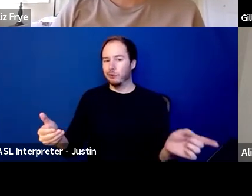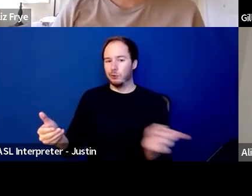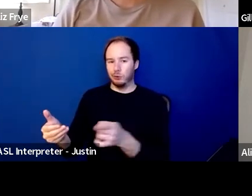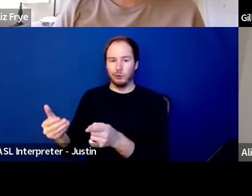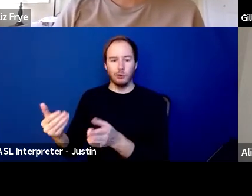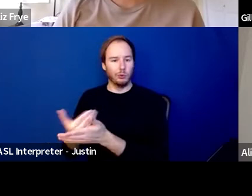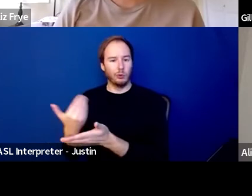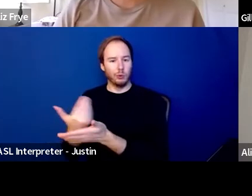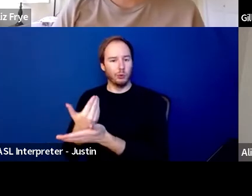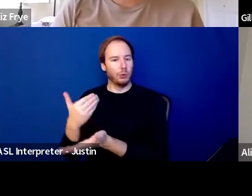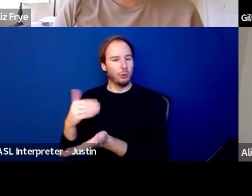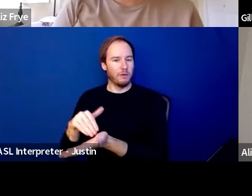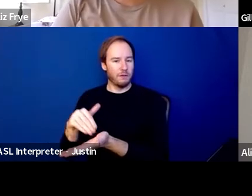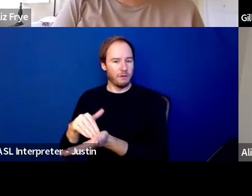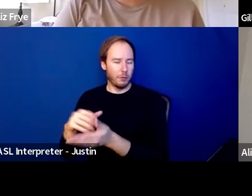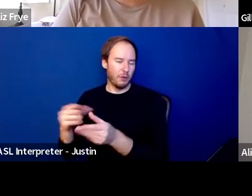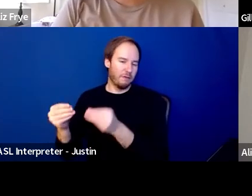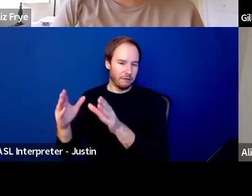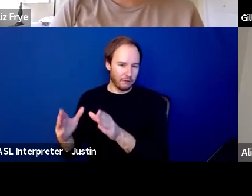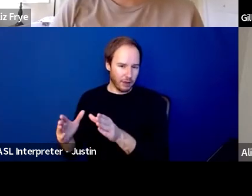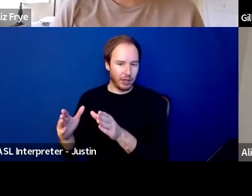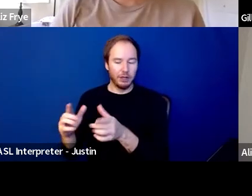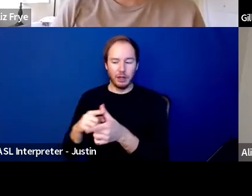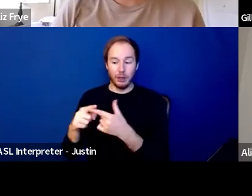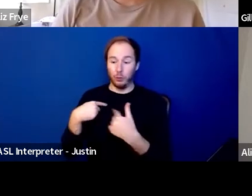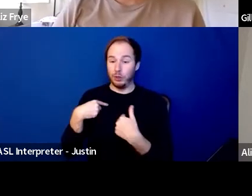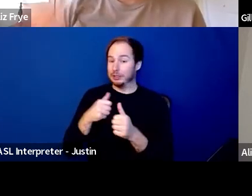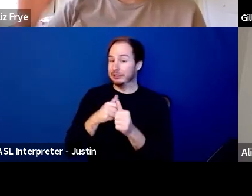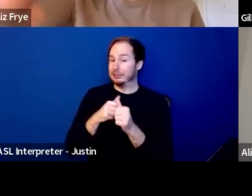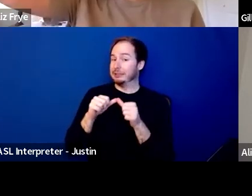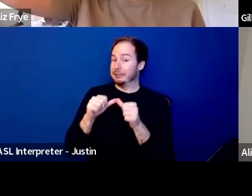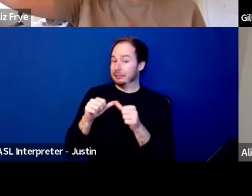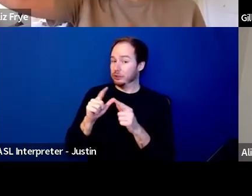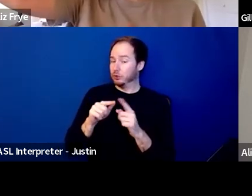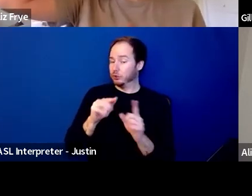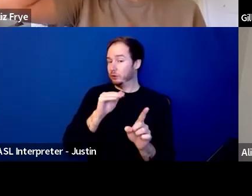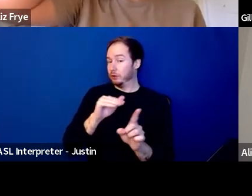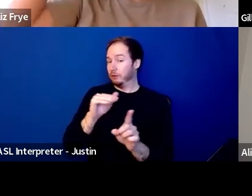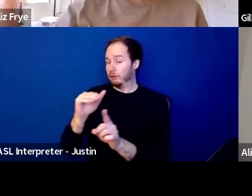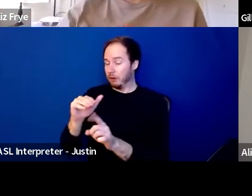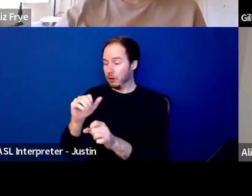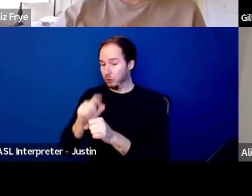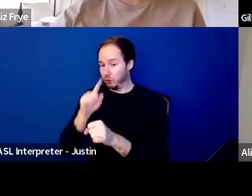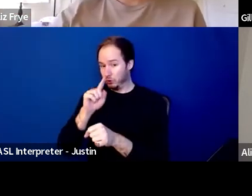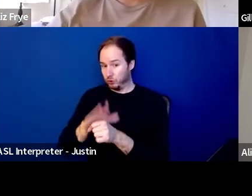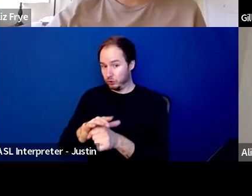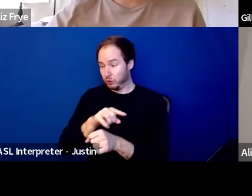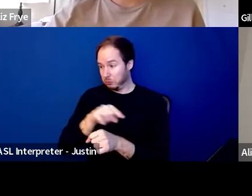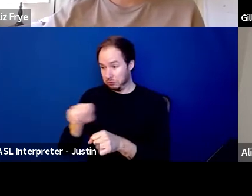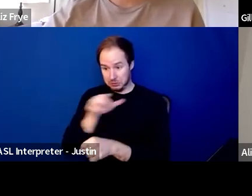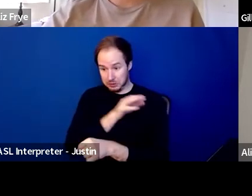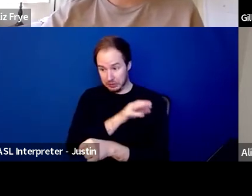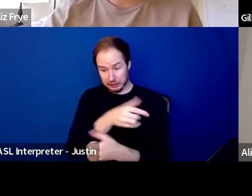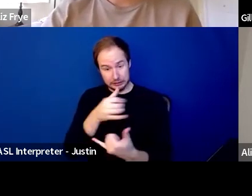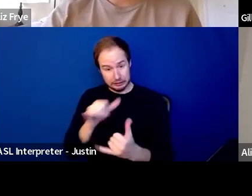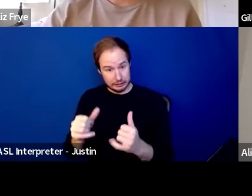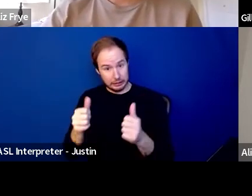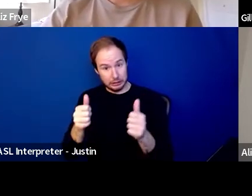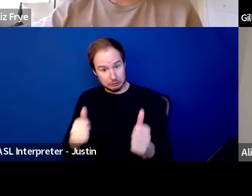and then we will continue to follow them, like when they get into a clinic, I think is what we see,